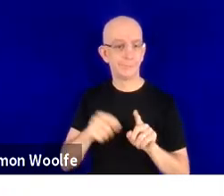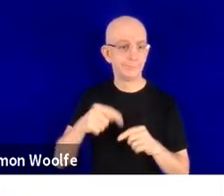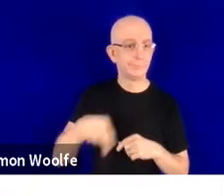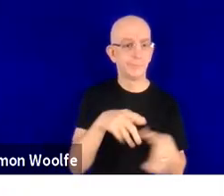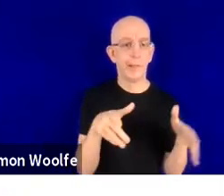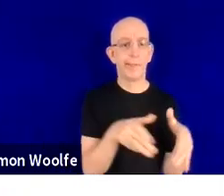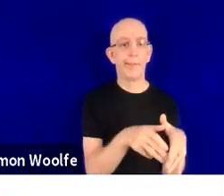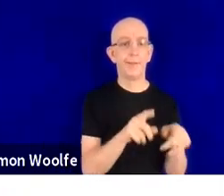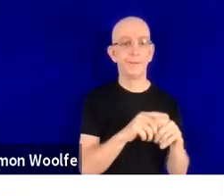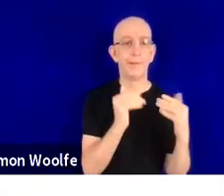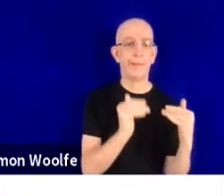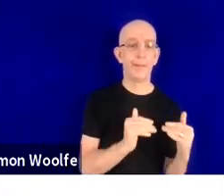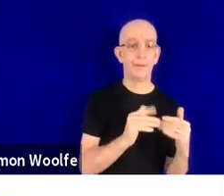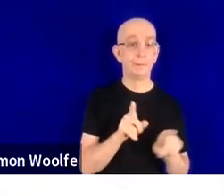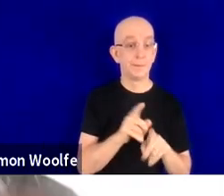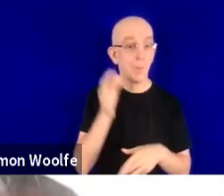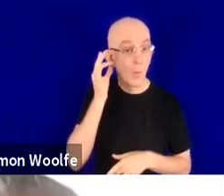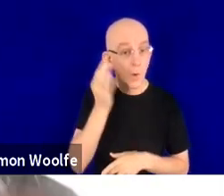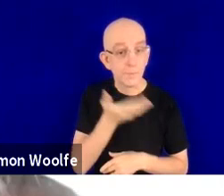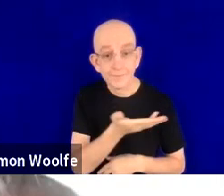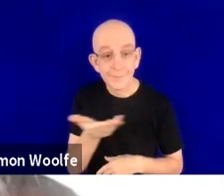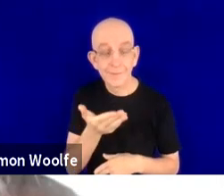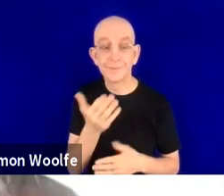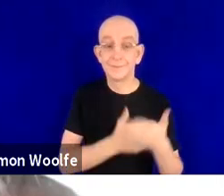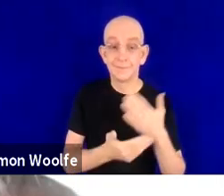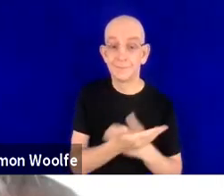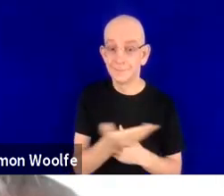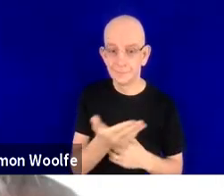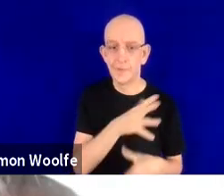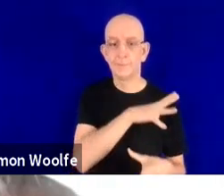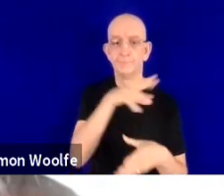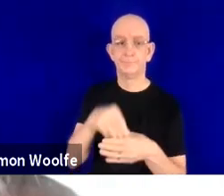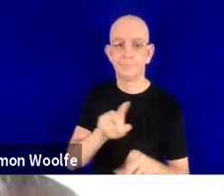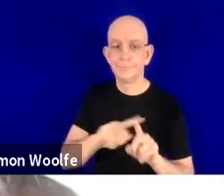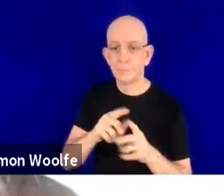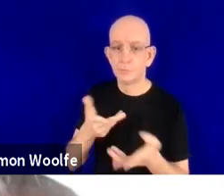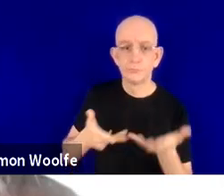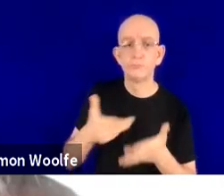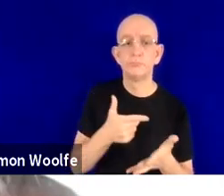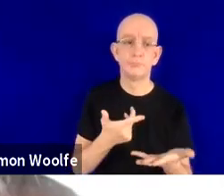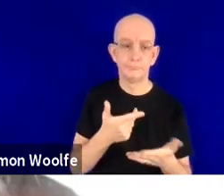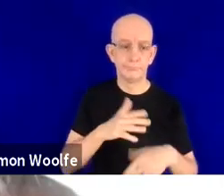Our third speaker tonight will be Alex Cote, from the Disability and Social Protection Policy Specialist at UNICEF